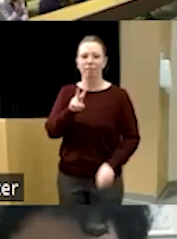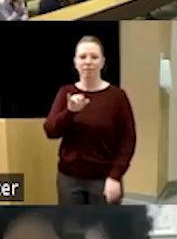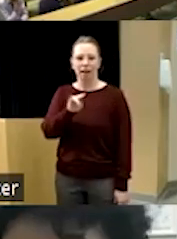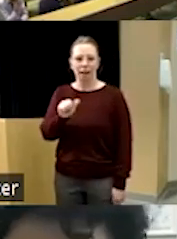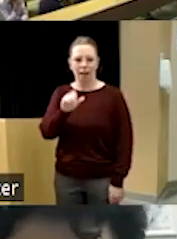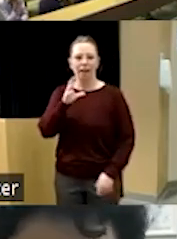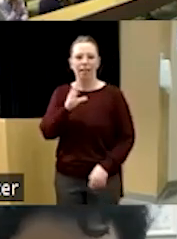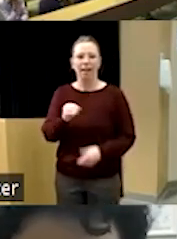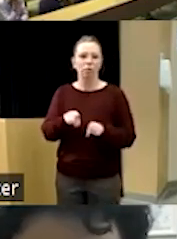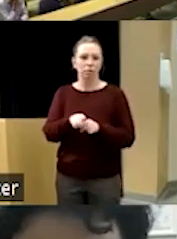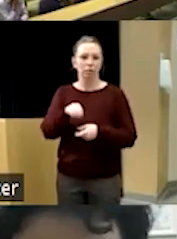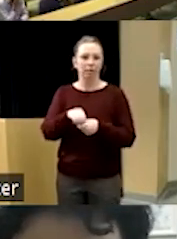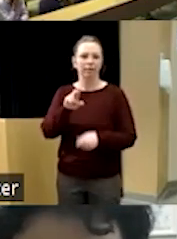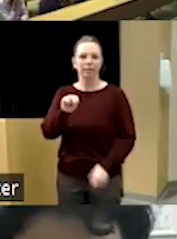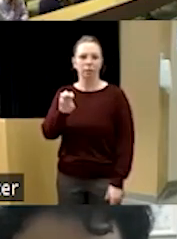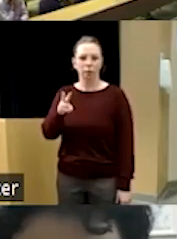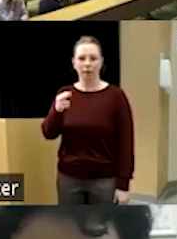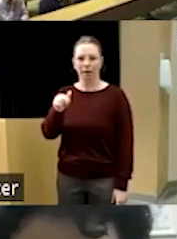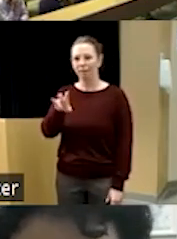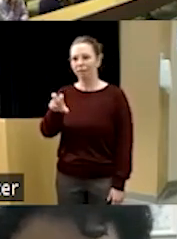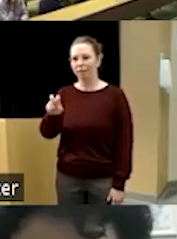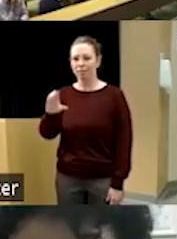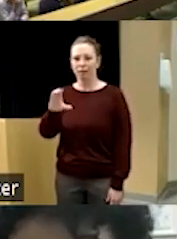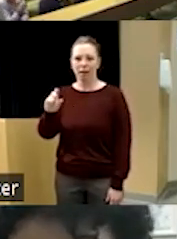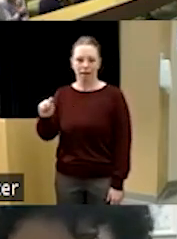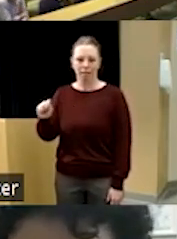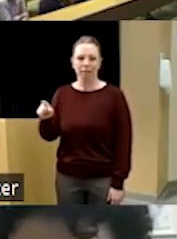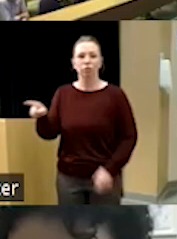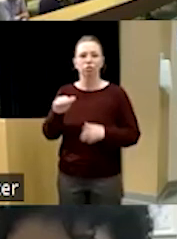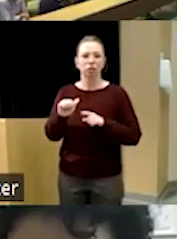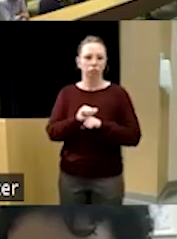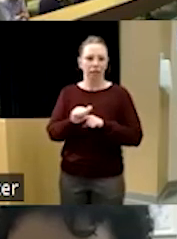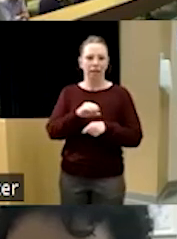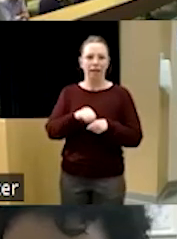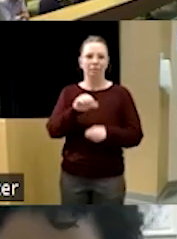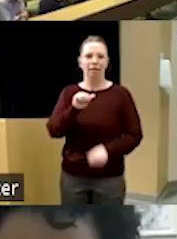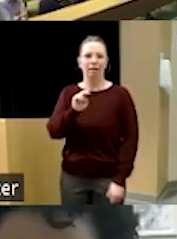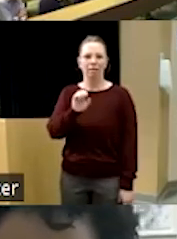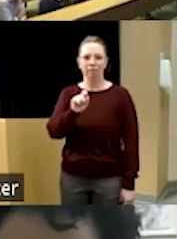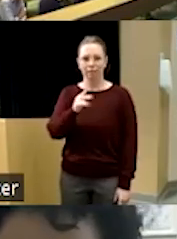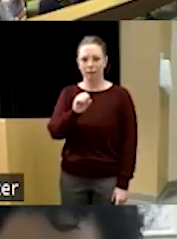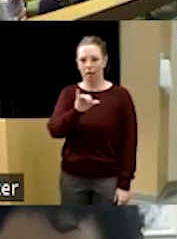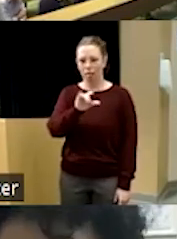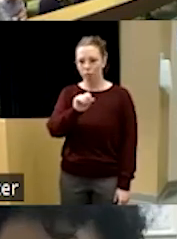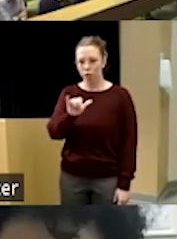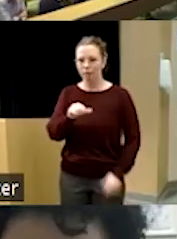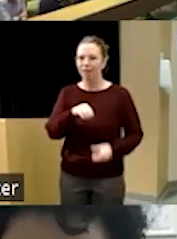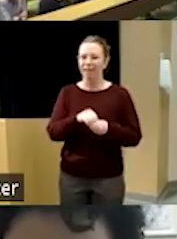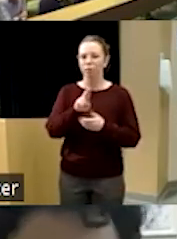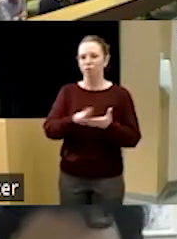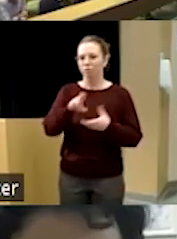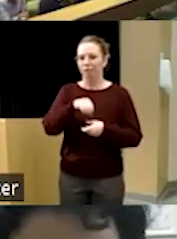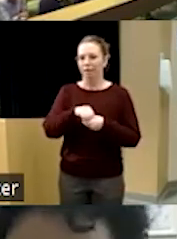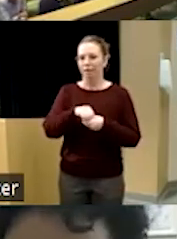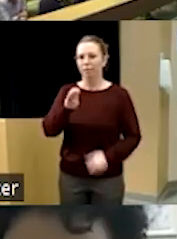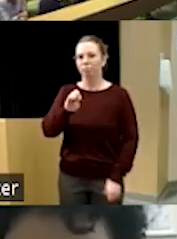Haven Connecticut she trained in anesthesiology at charity University in Berlin between 1998 and